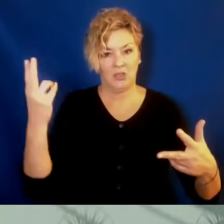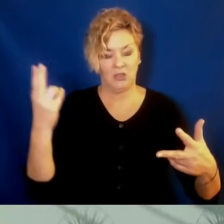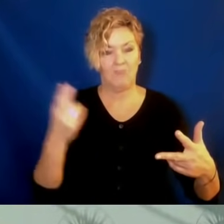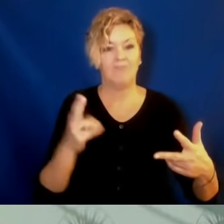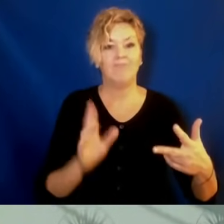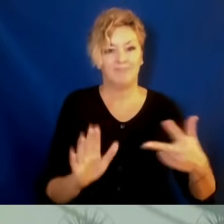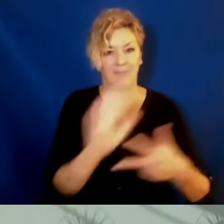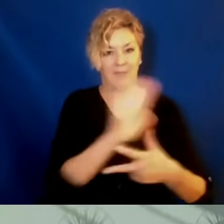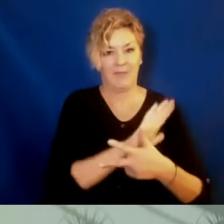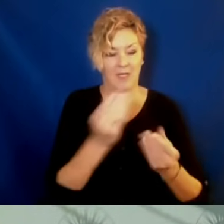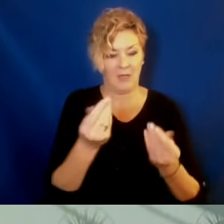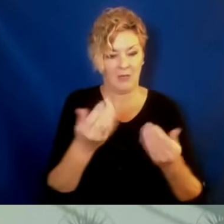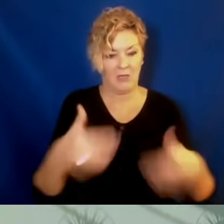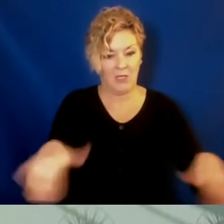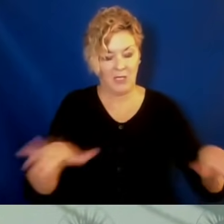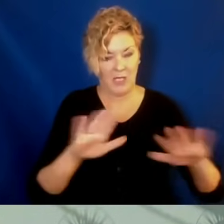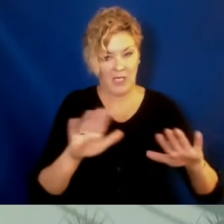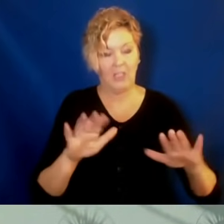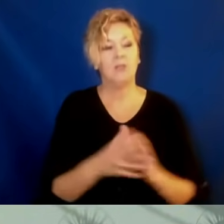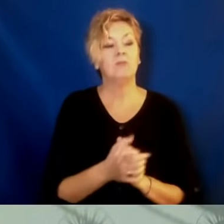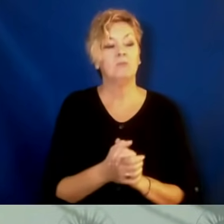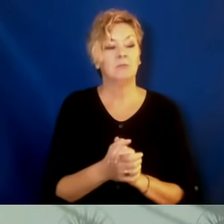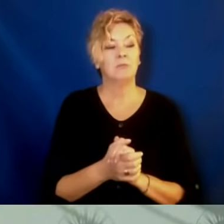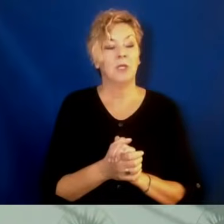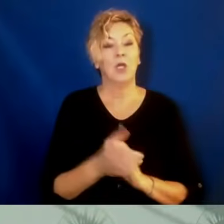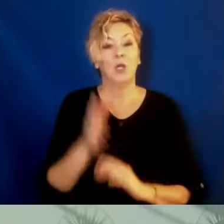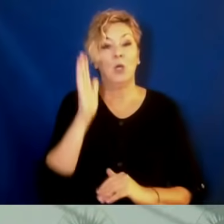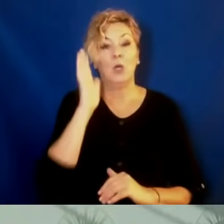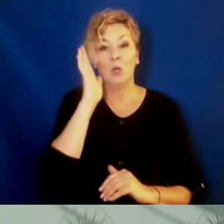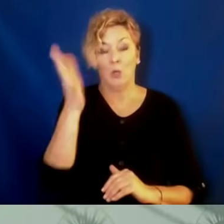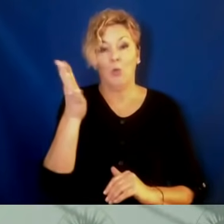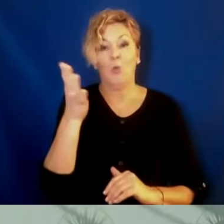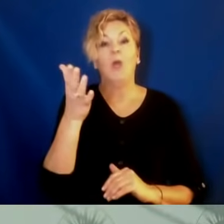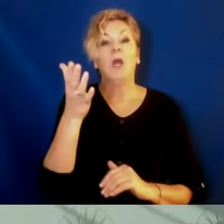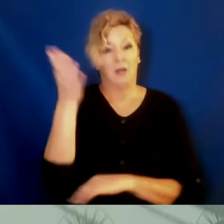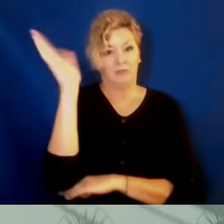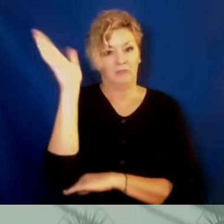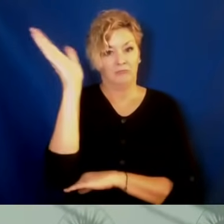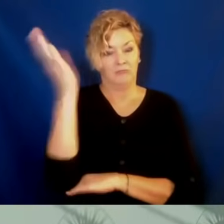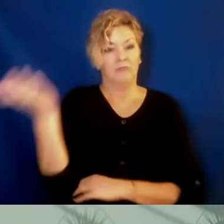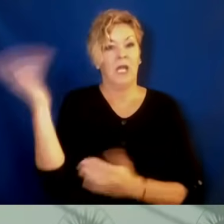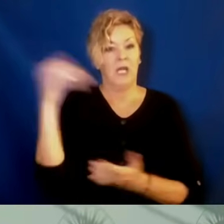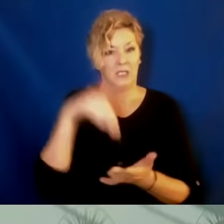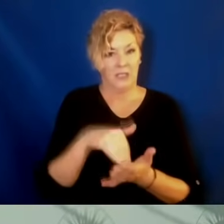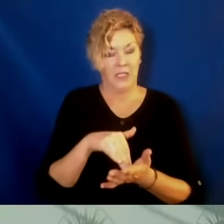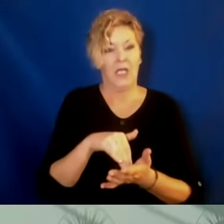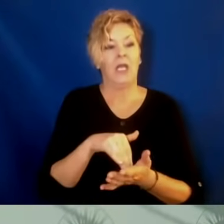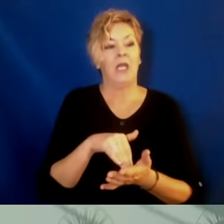We are honoured to be here. on the territories of the Musqueam of the